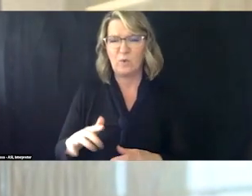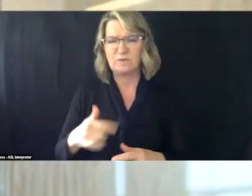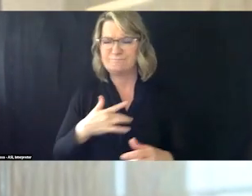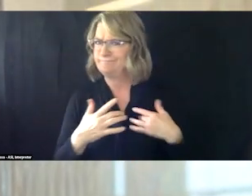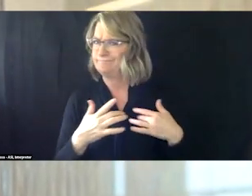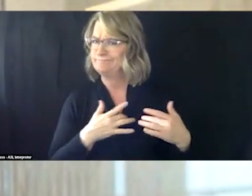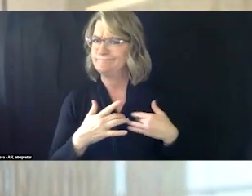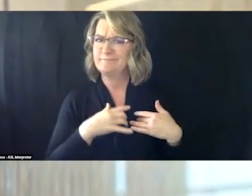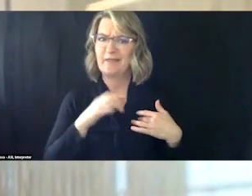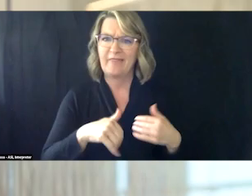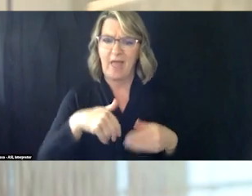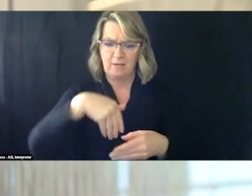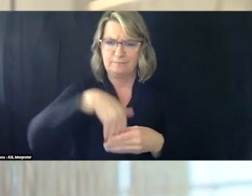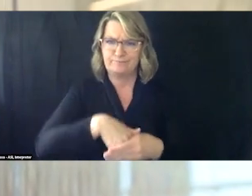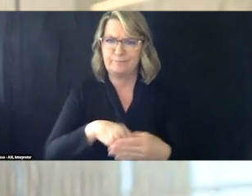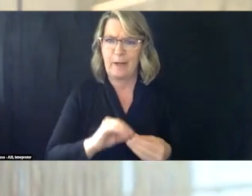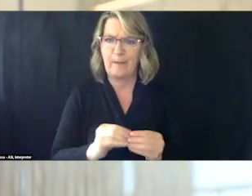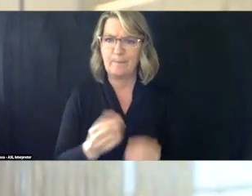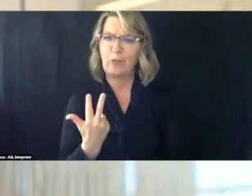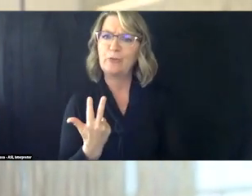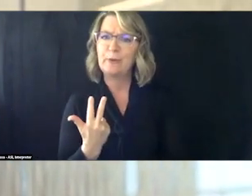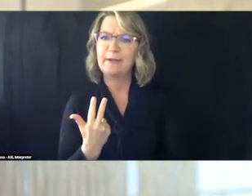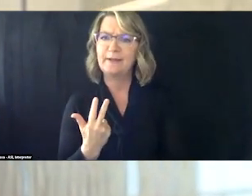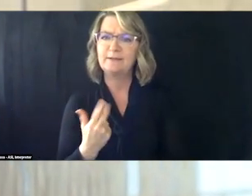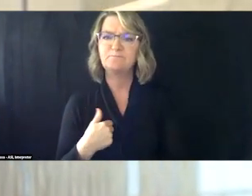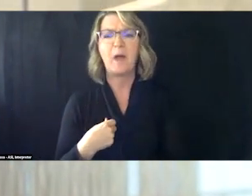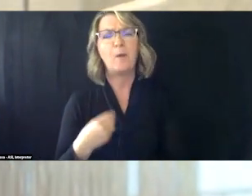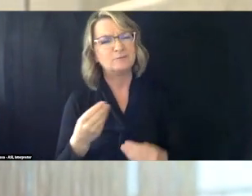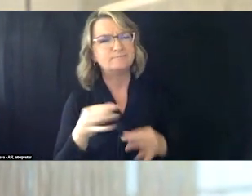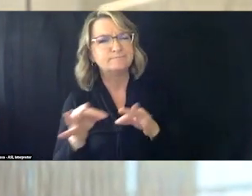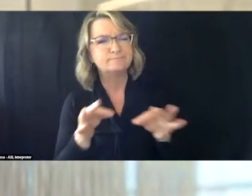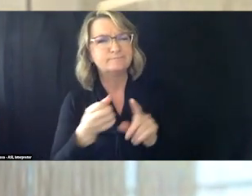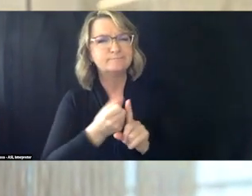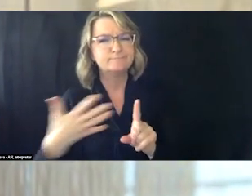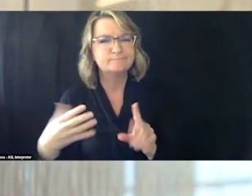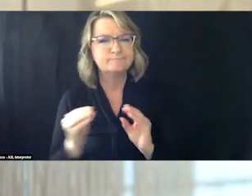voters had some concerns about the store number three I wanted to give you a little bit of history